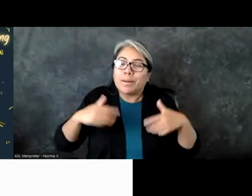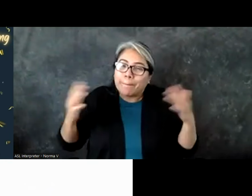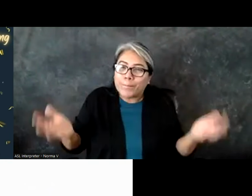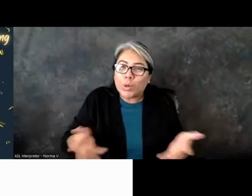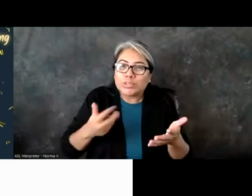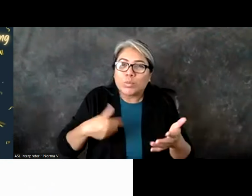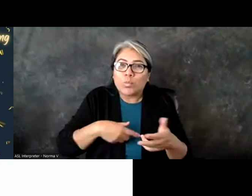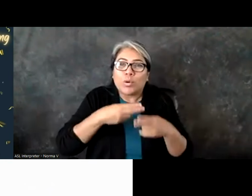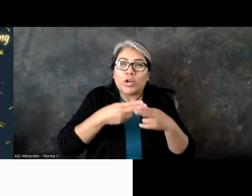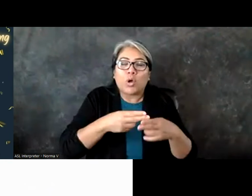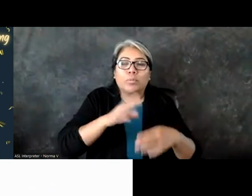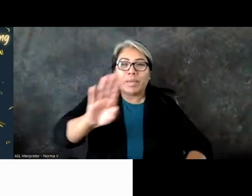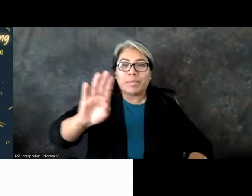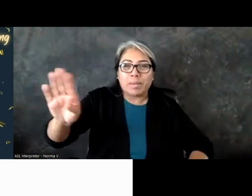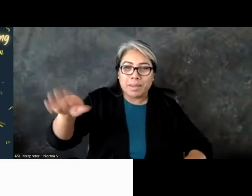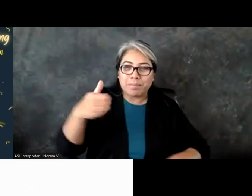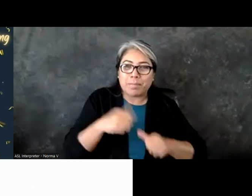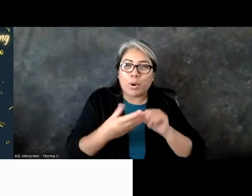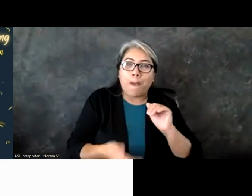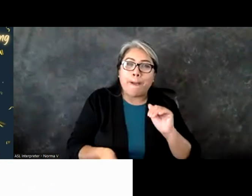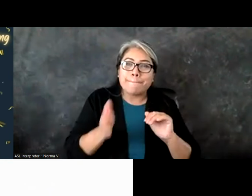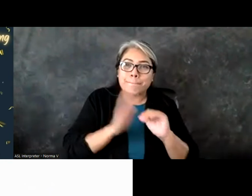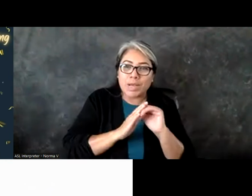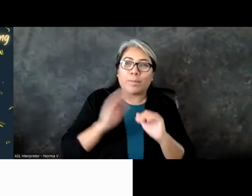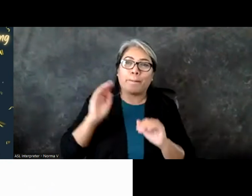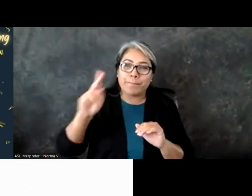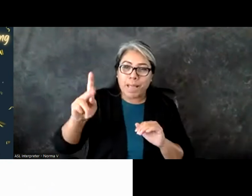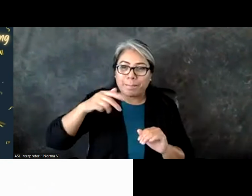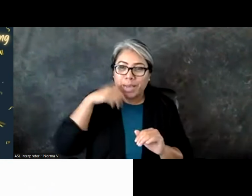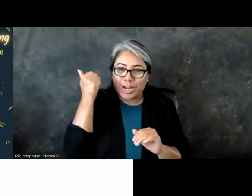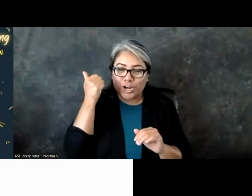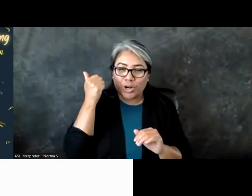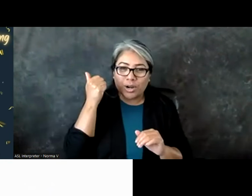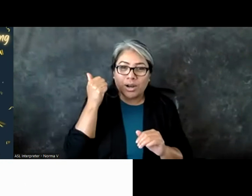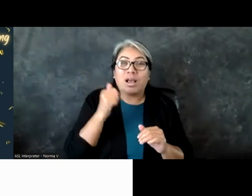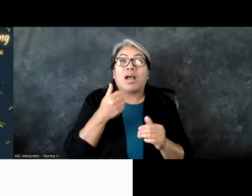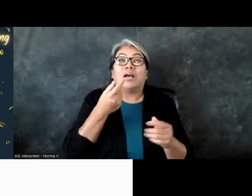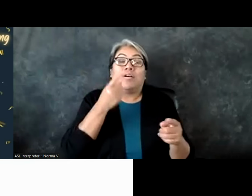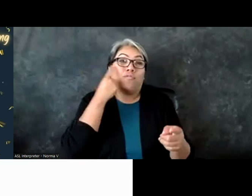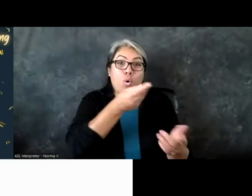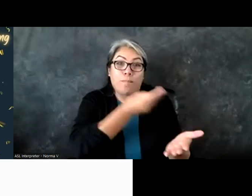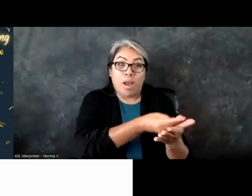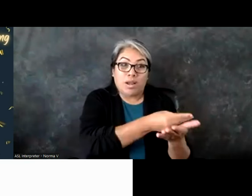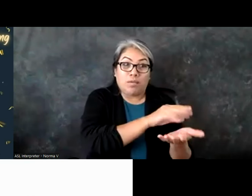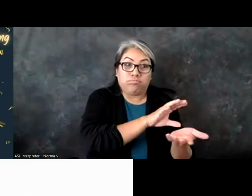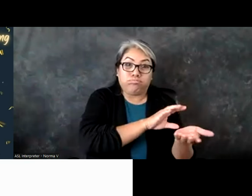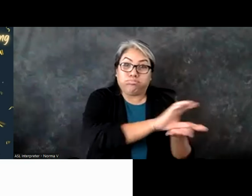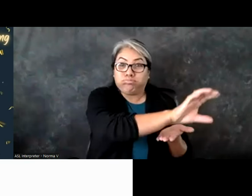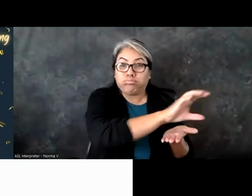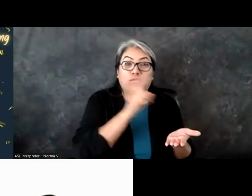California or in the country is I think a lot of people remember when there was a big push for what was called build